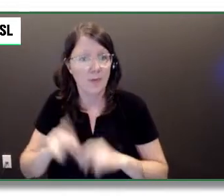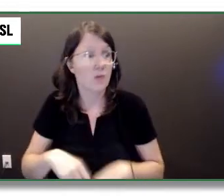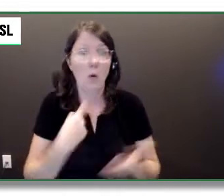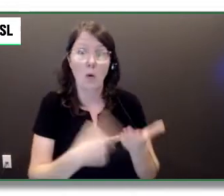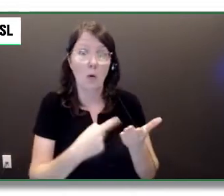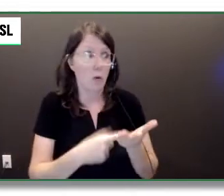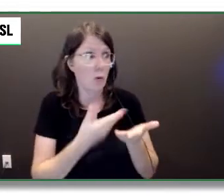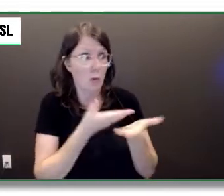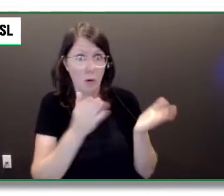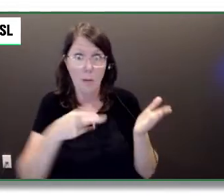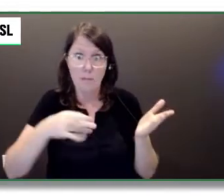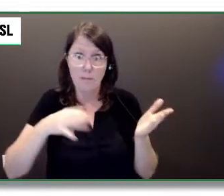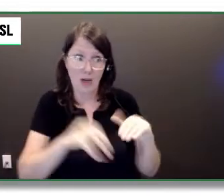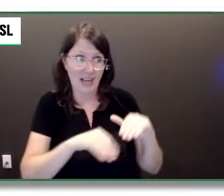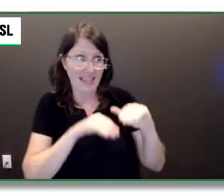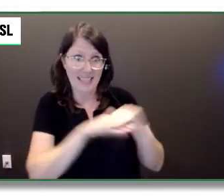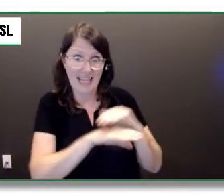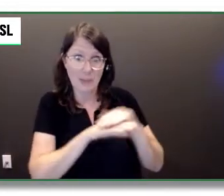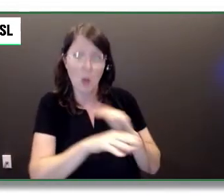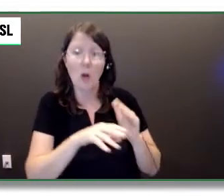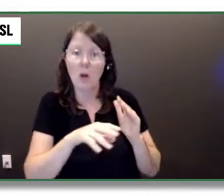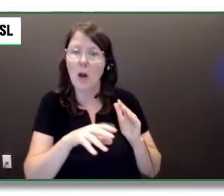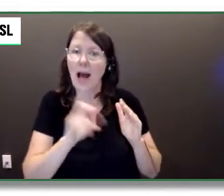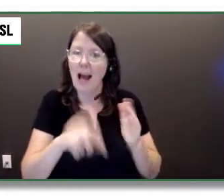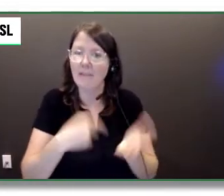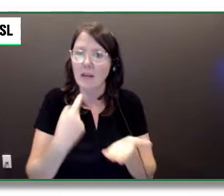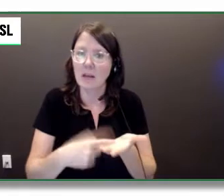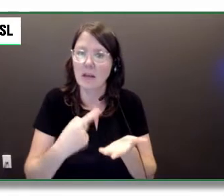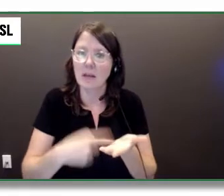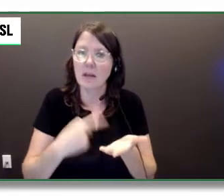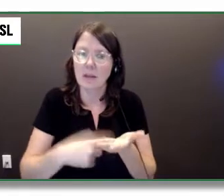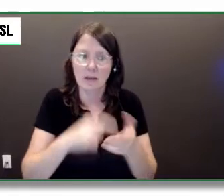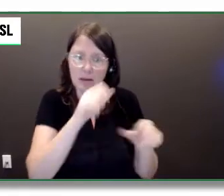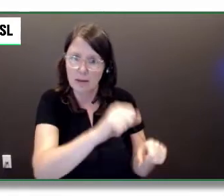which which literally means giving land back to Indigenous people. In terms of